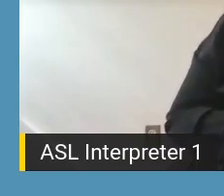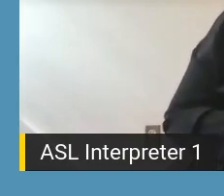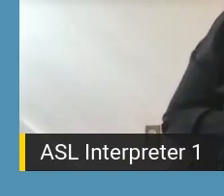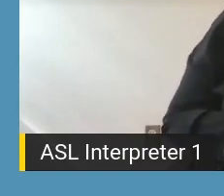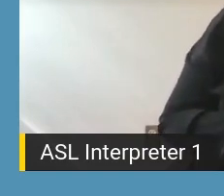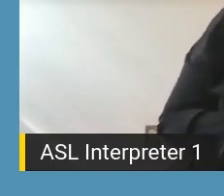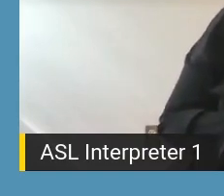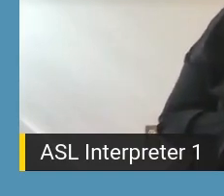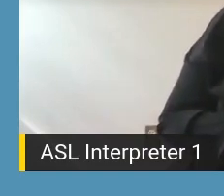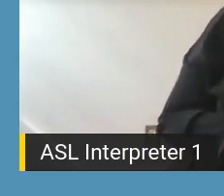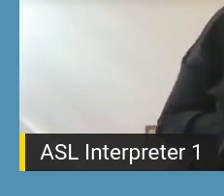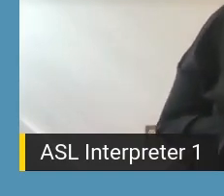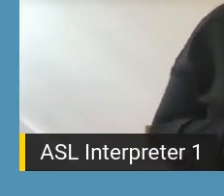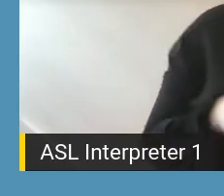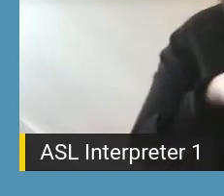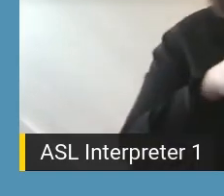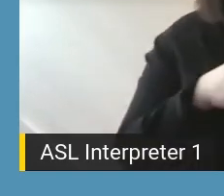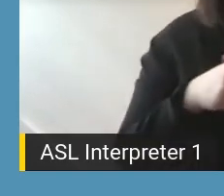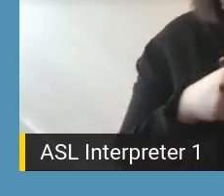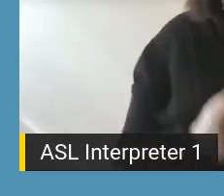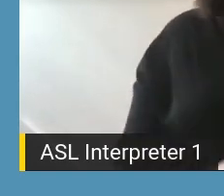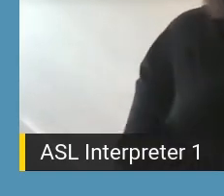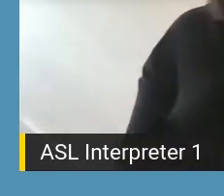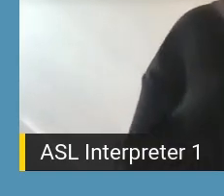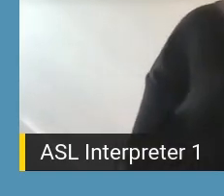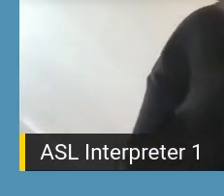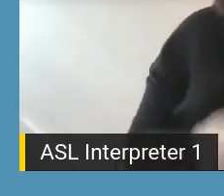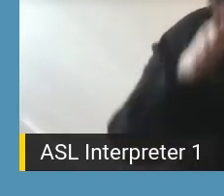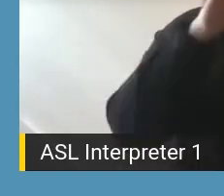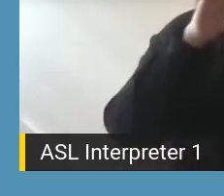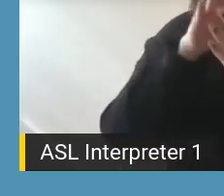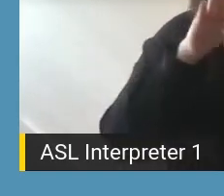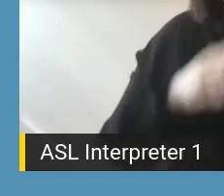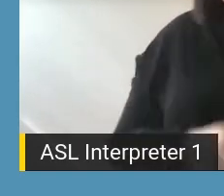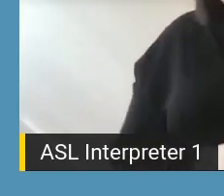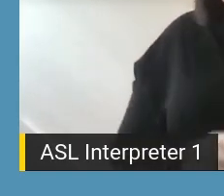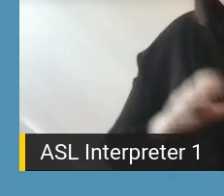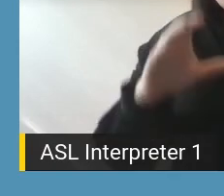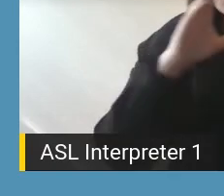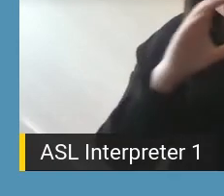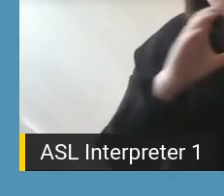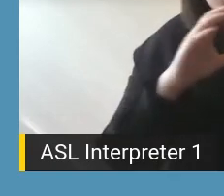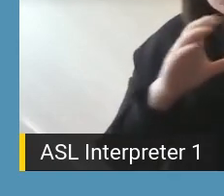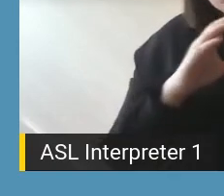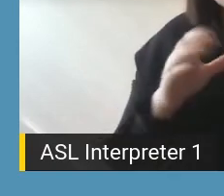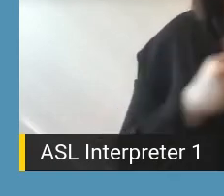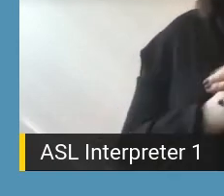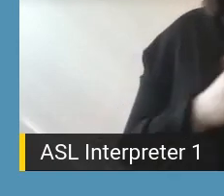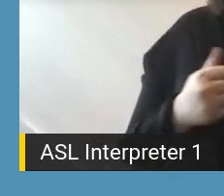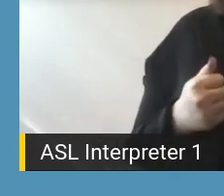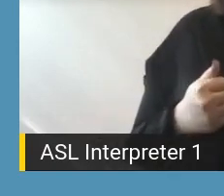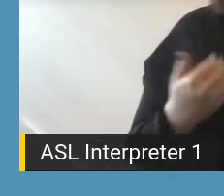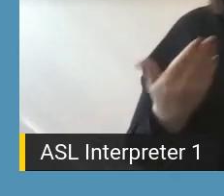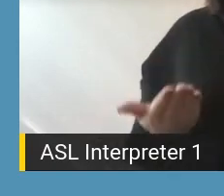Are there tools and apps for recording phone conversations and suggested products for iPhone,